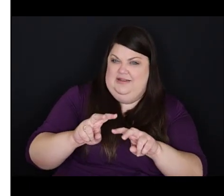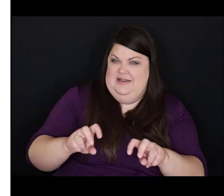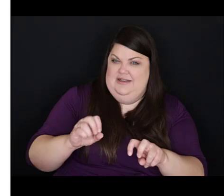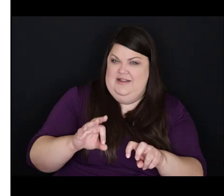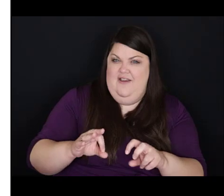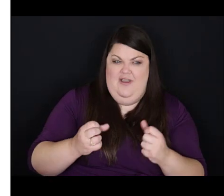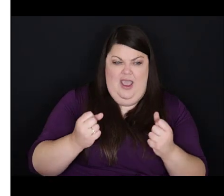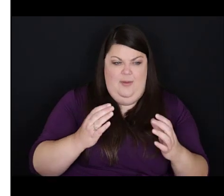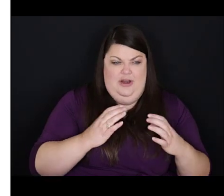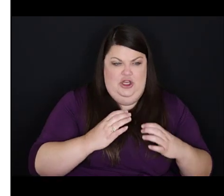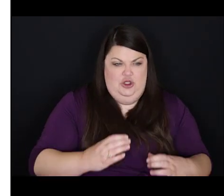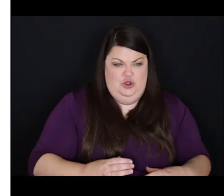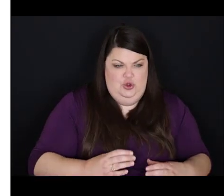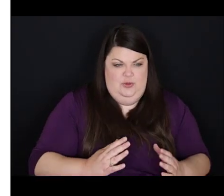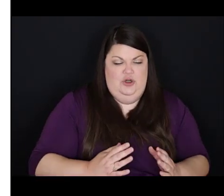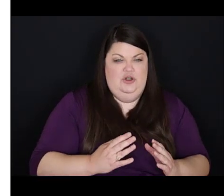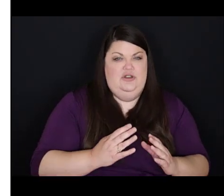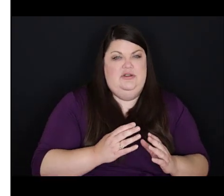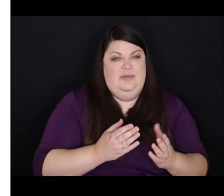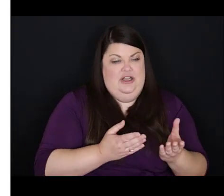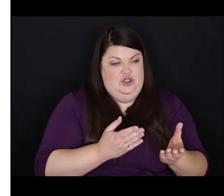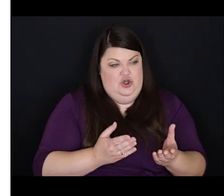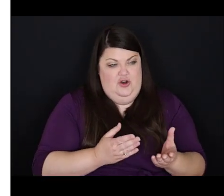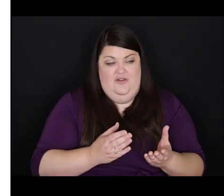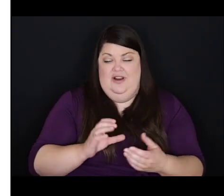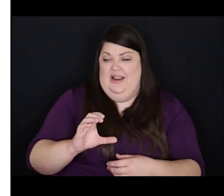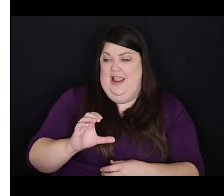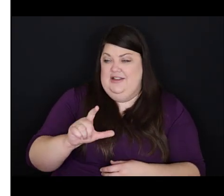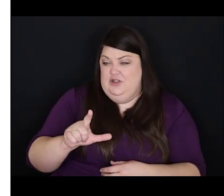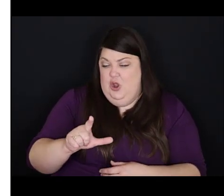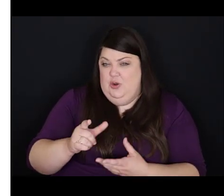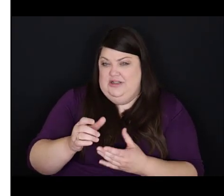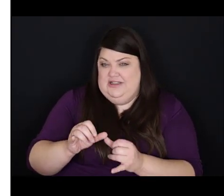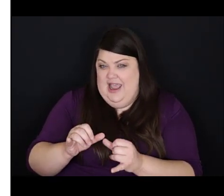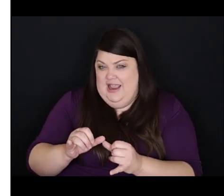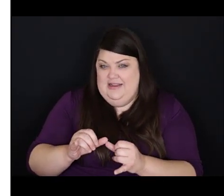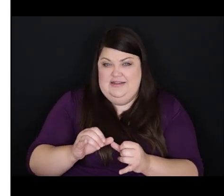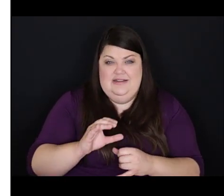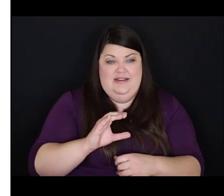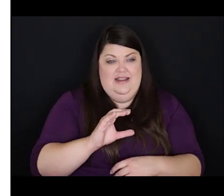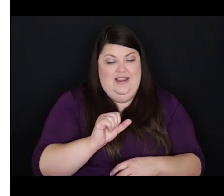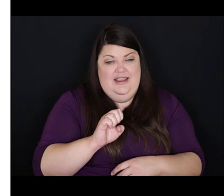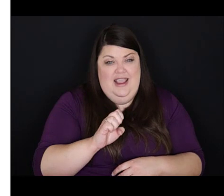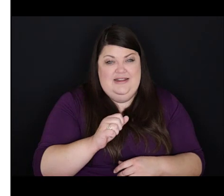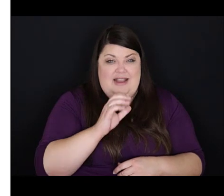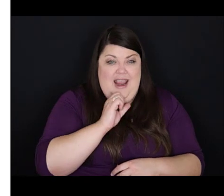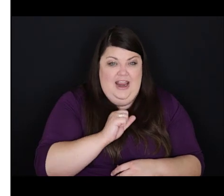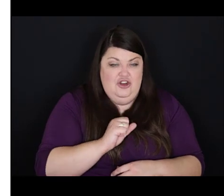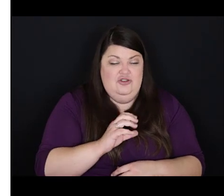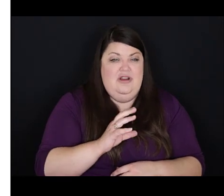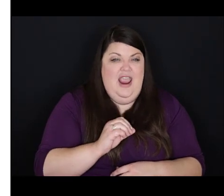being served, caseload sizes, case age, and other factors that the VR agency determines relevant.